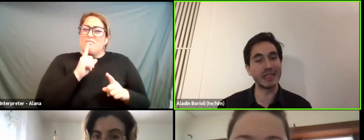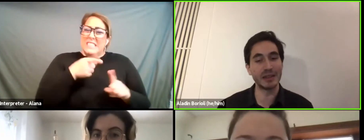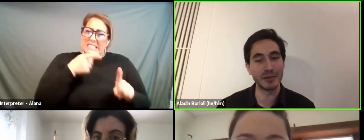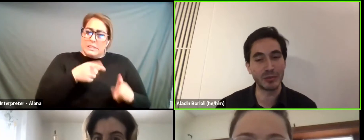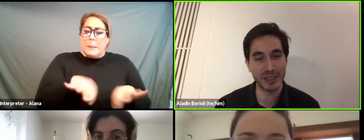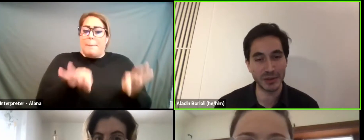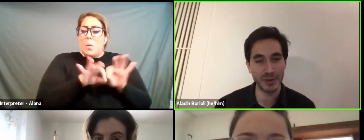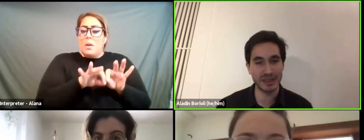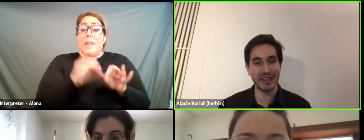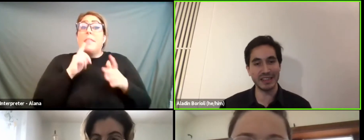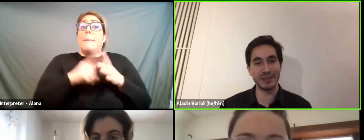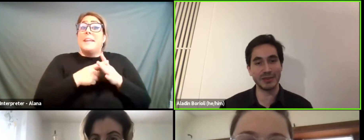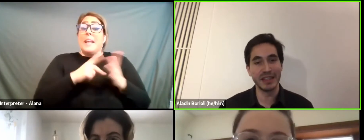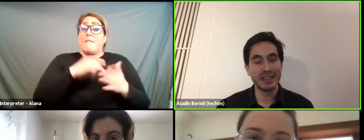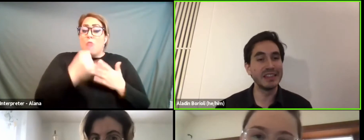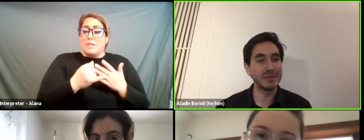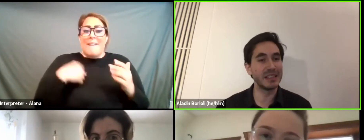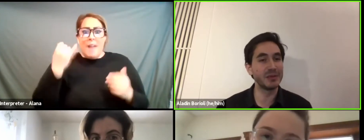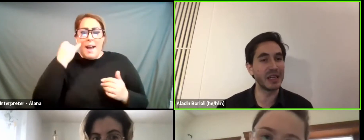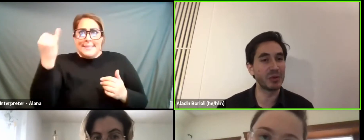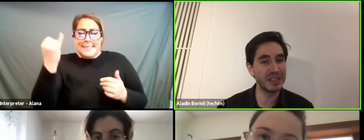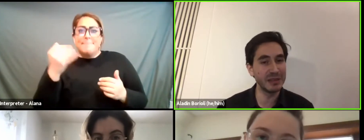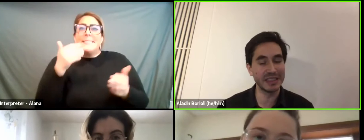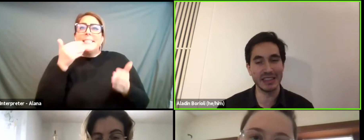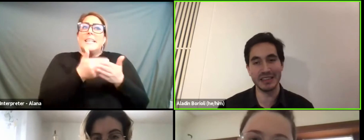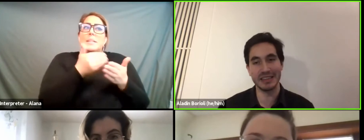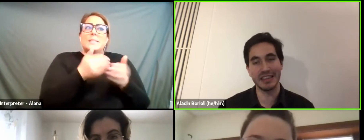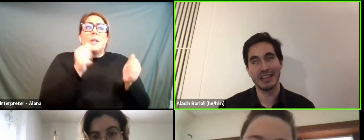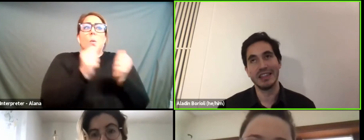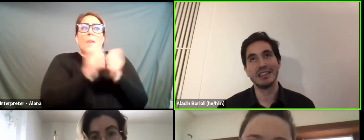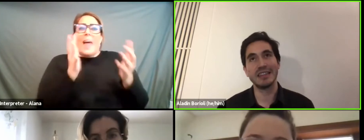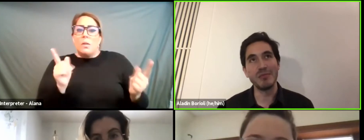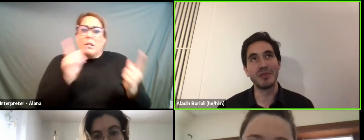of the project was this idea of intimacy without proximity and this stems from,